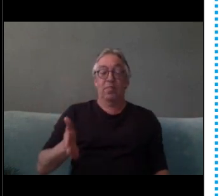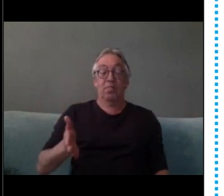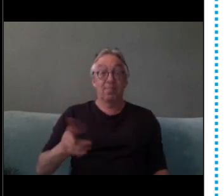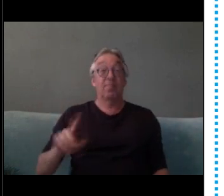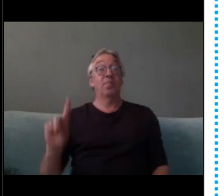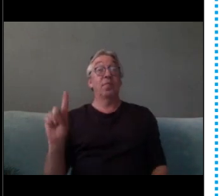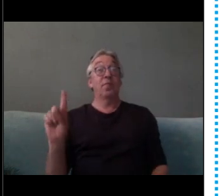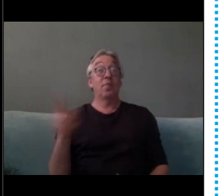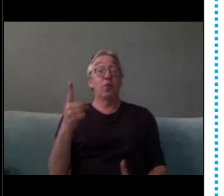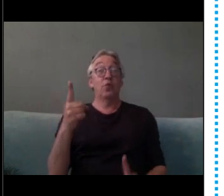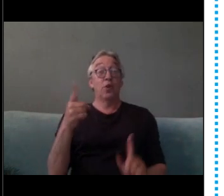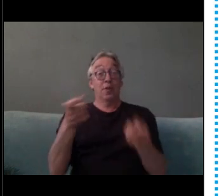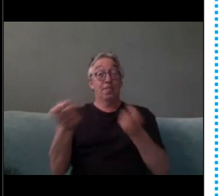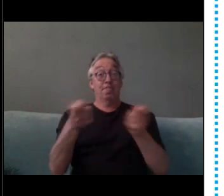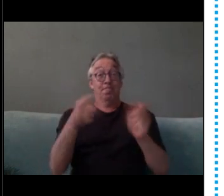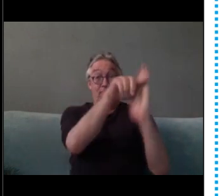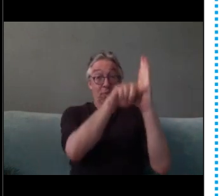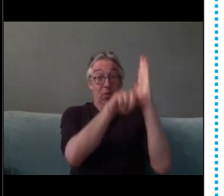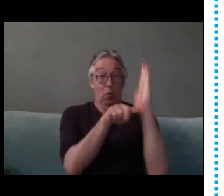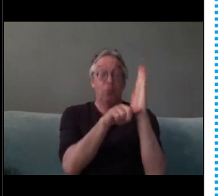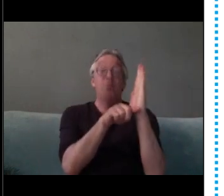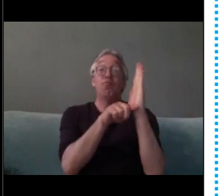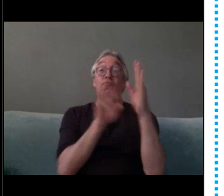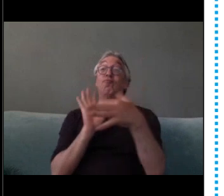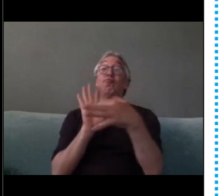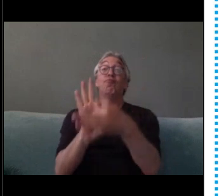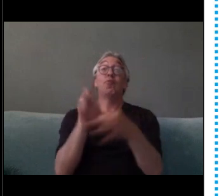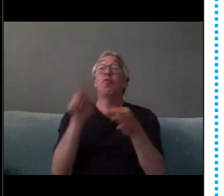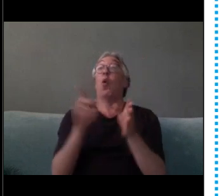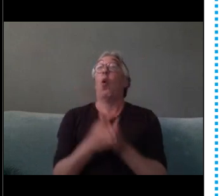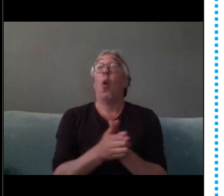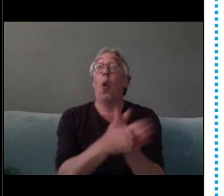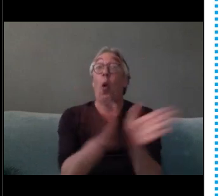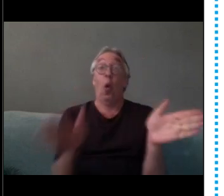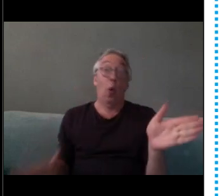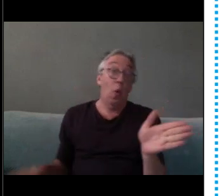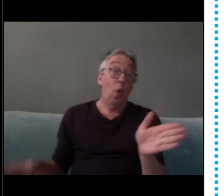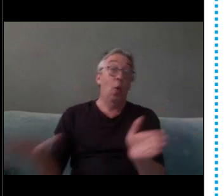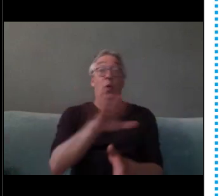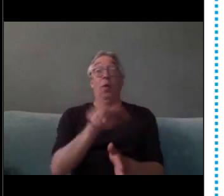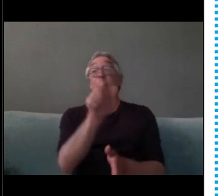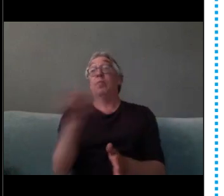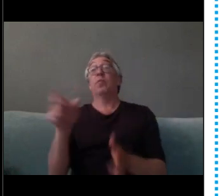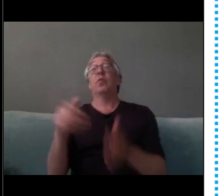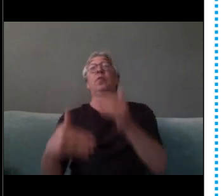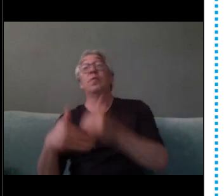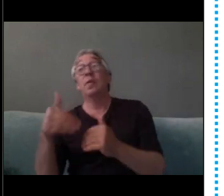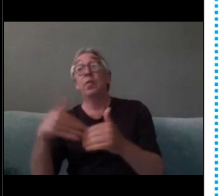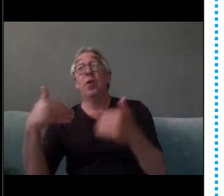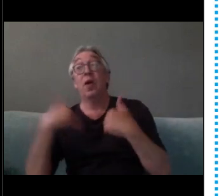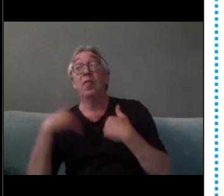including passengers with disabilities. And the part about disability rights is covered under chapter 5.